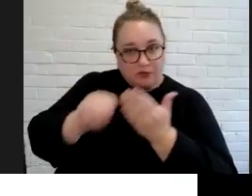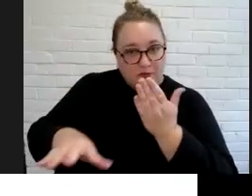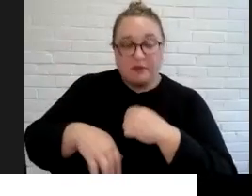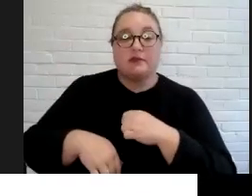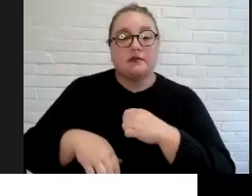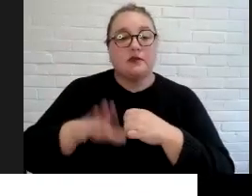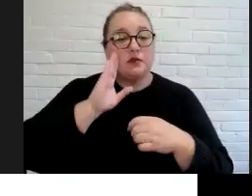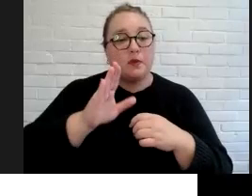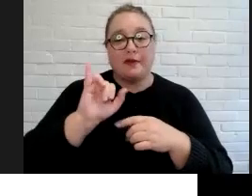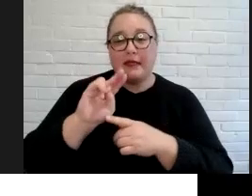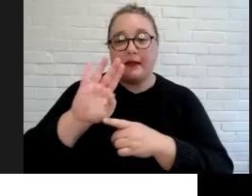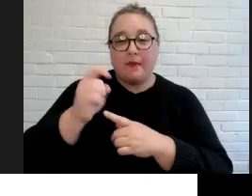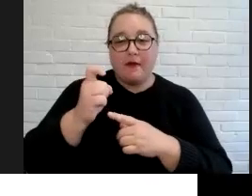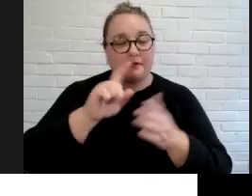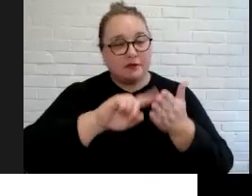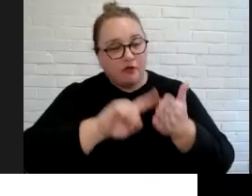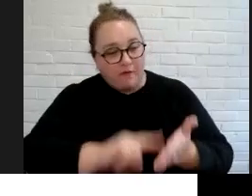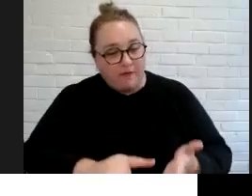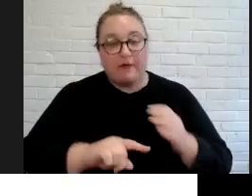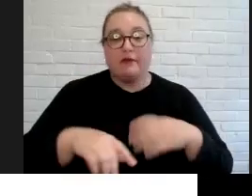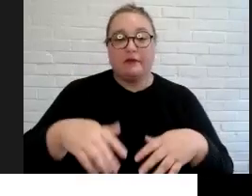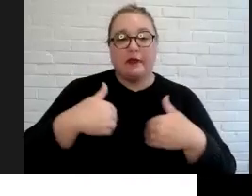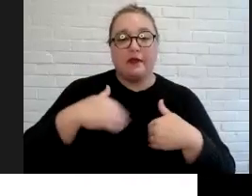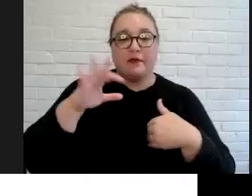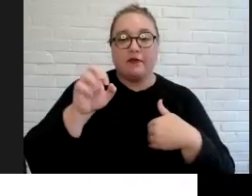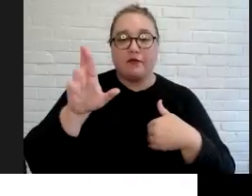She has a Q&A forum within her course where students